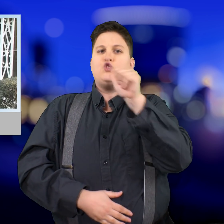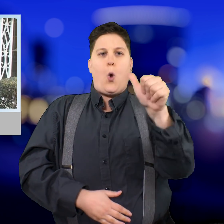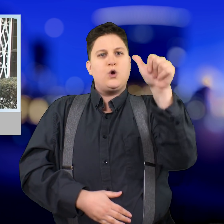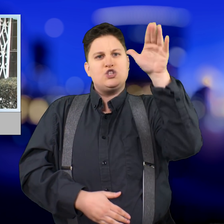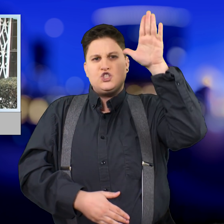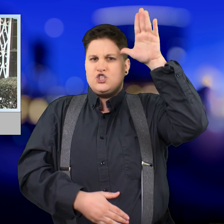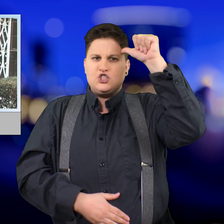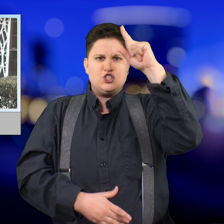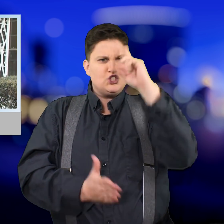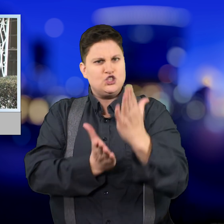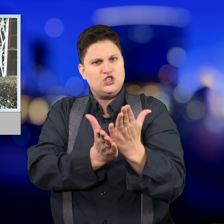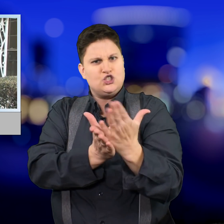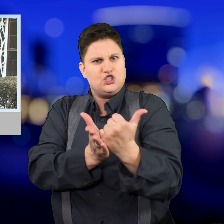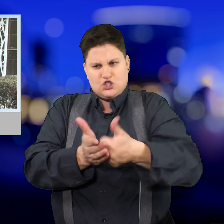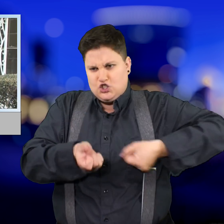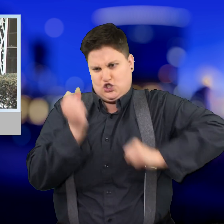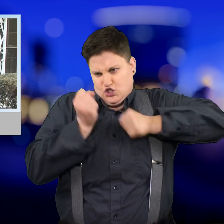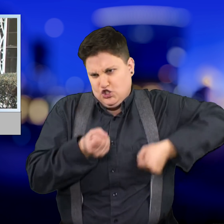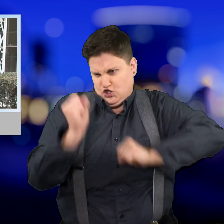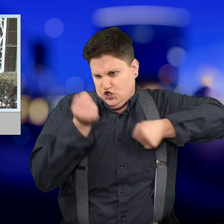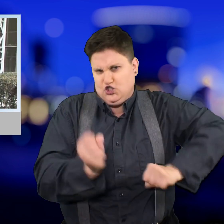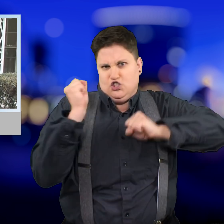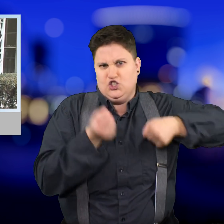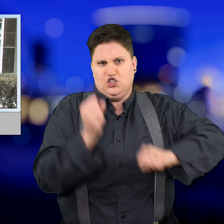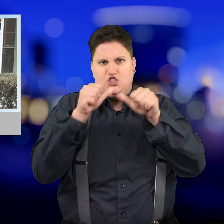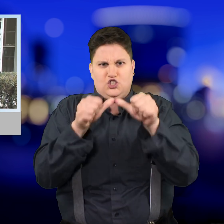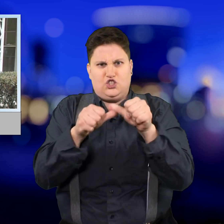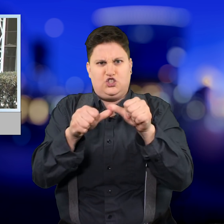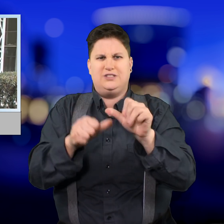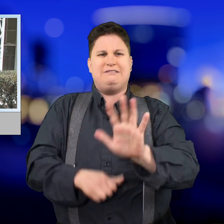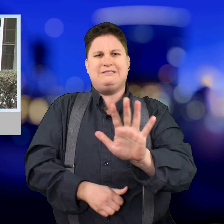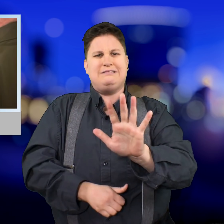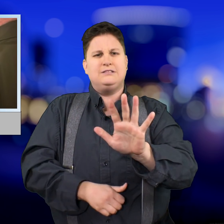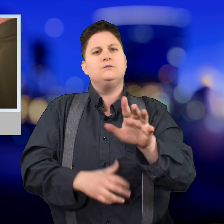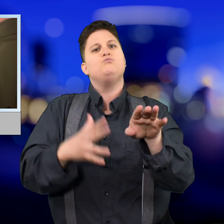Don't overdo it.